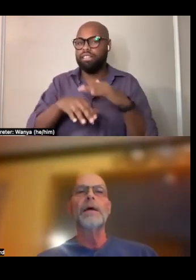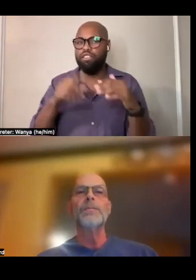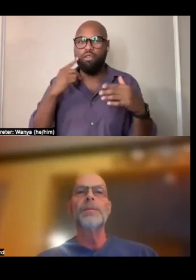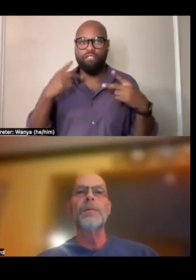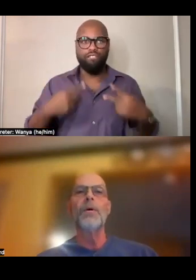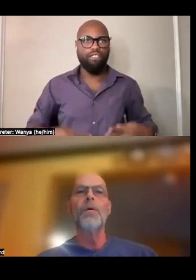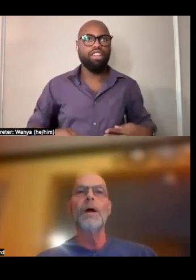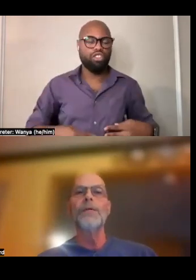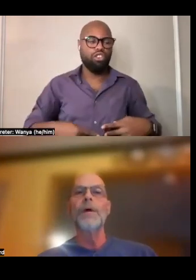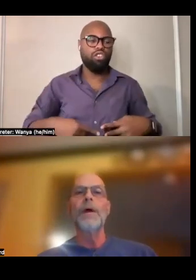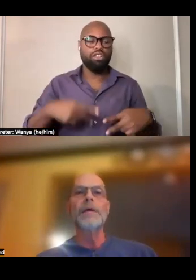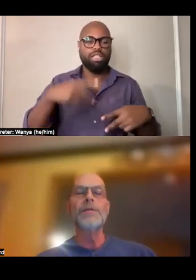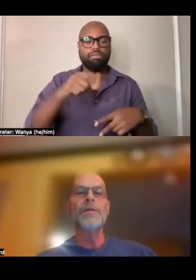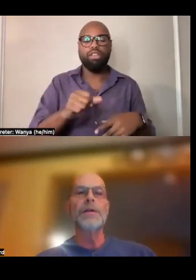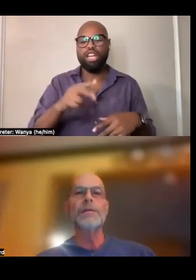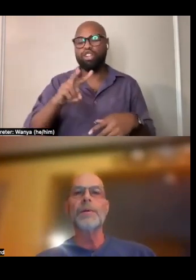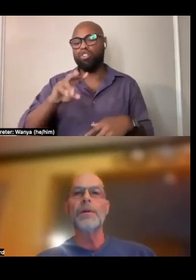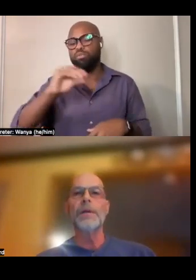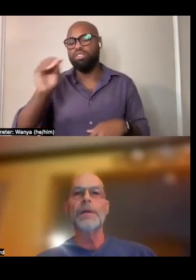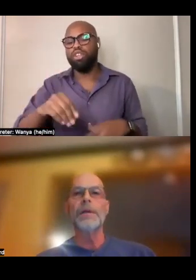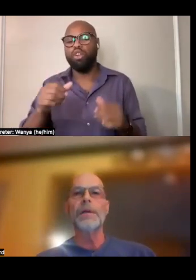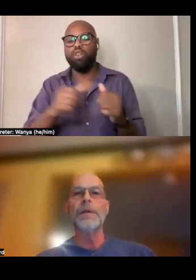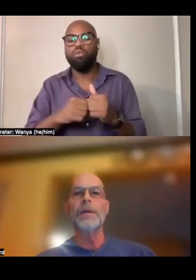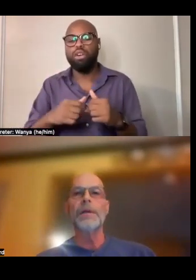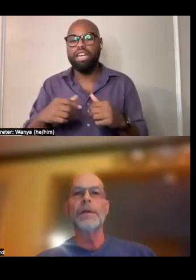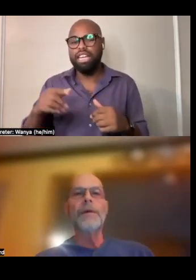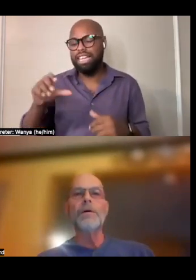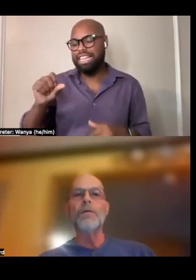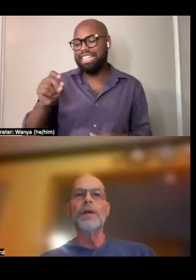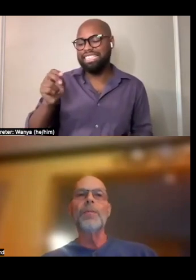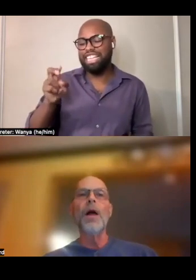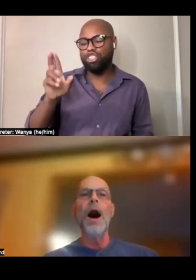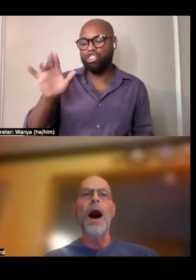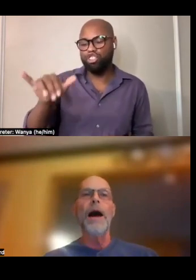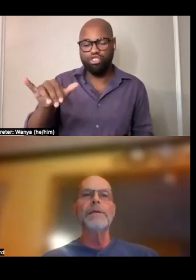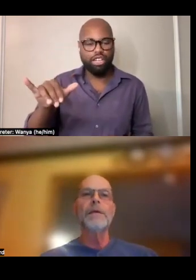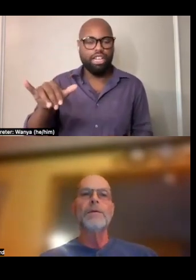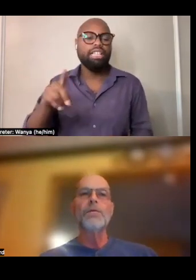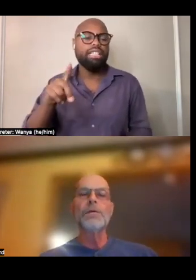to people with sensory disabilities. But again, this only applies to